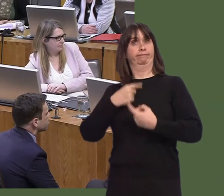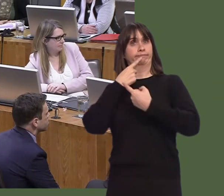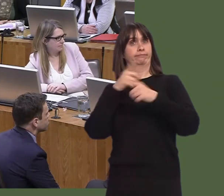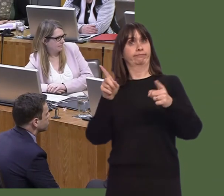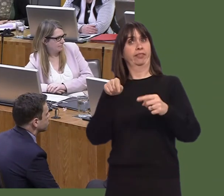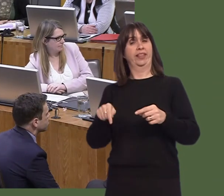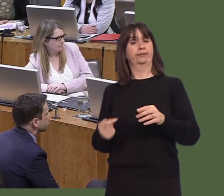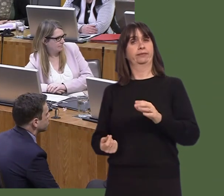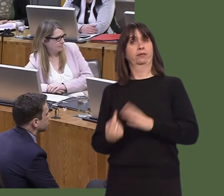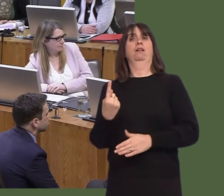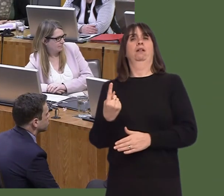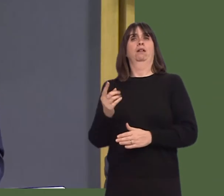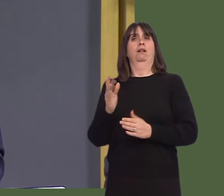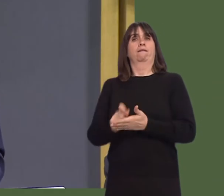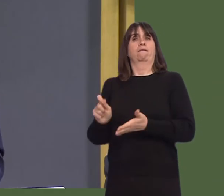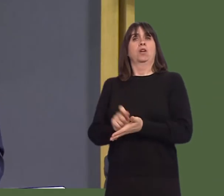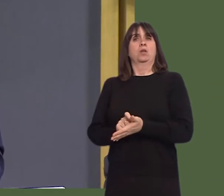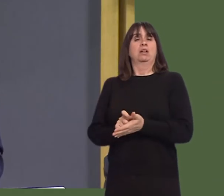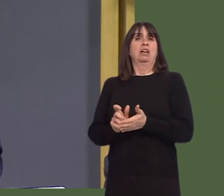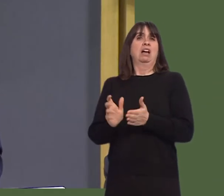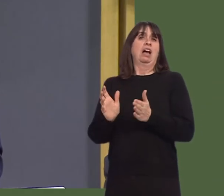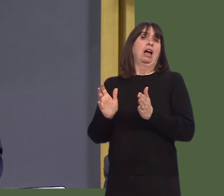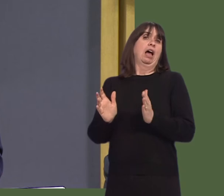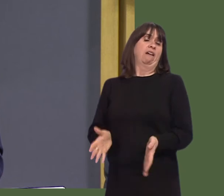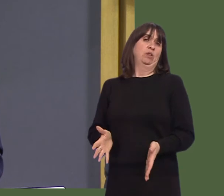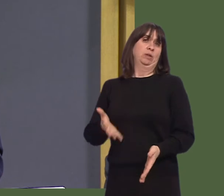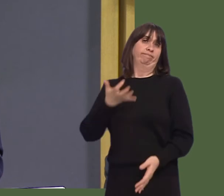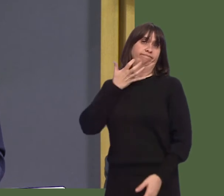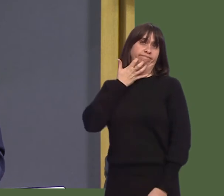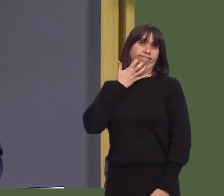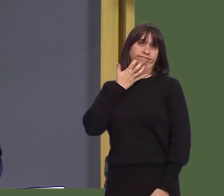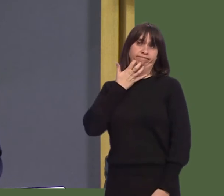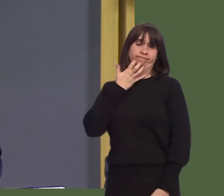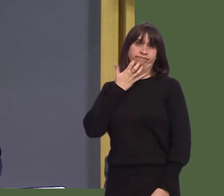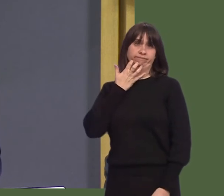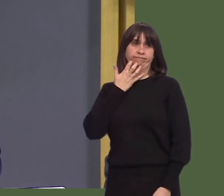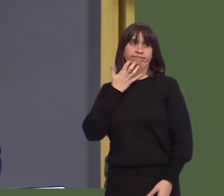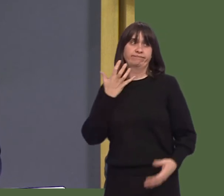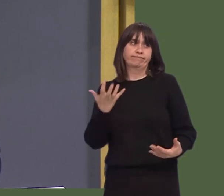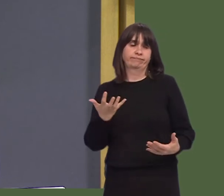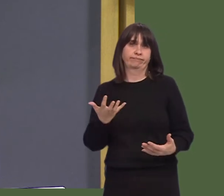It appears only AMs in Wales are allowed to see these documents, provided we do that within certain restricted conditions.